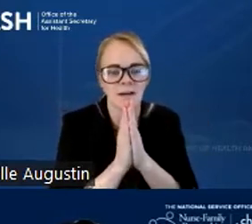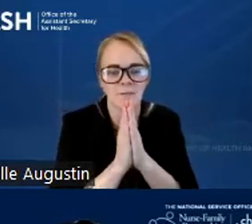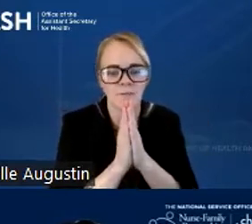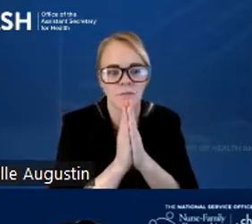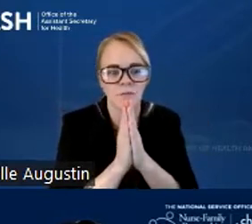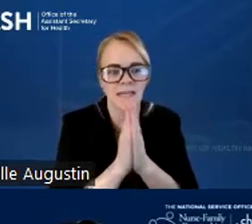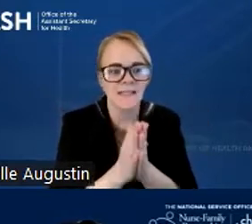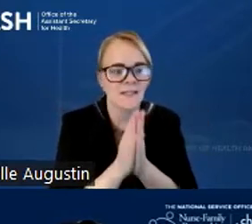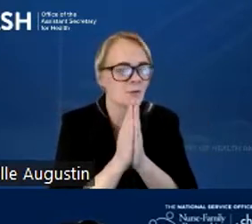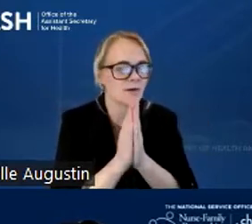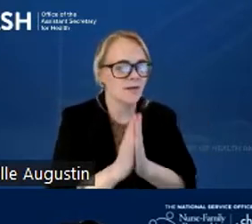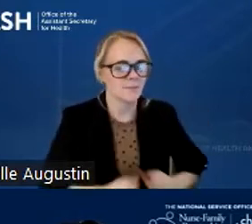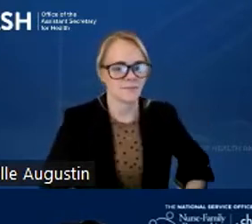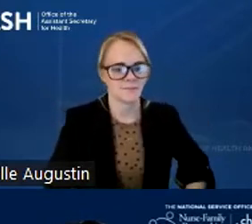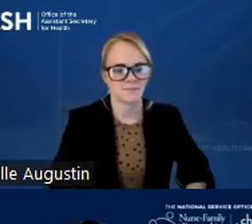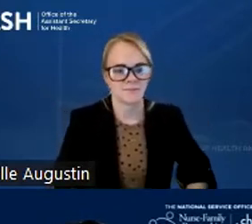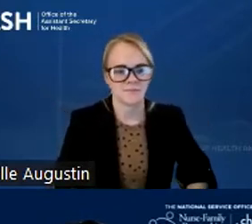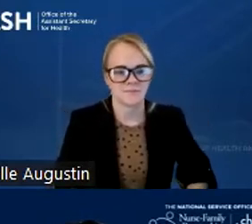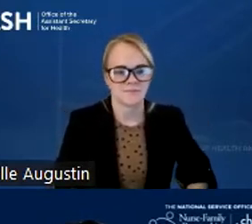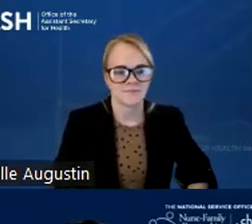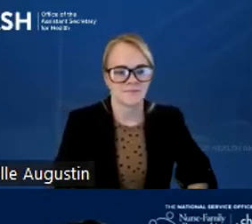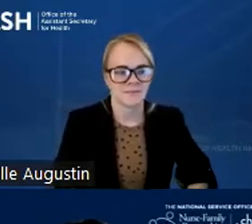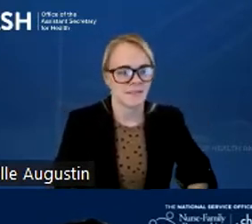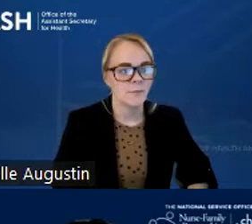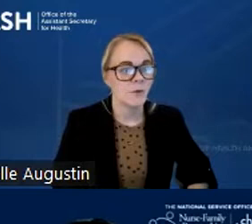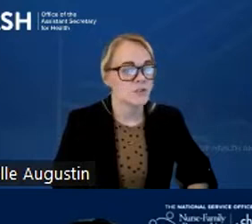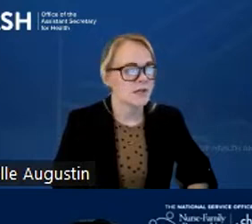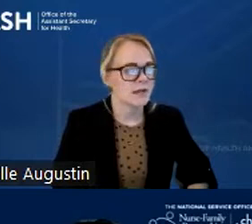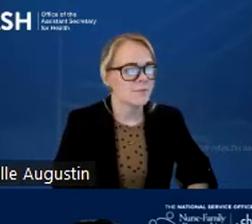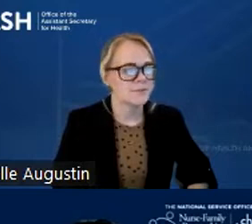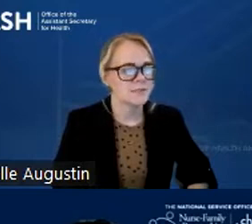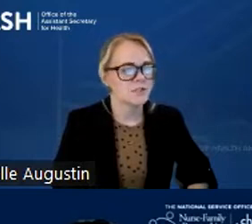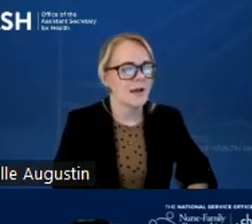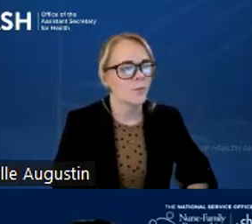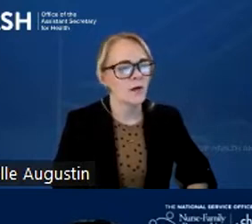Nellie, you are up. Same question. I popped in the chat.